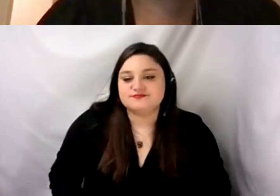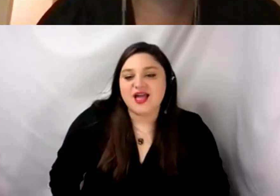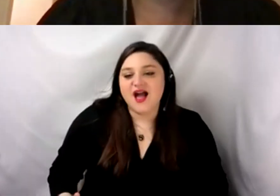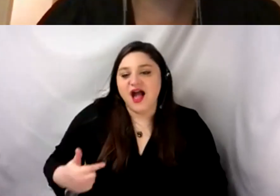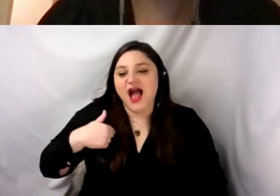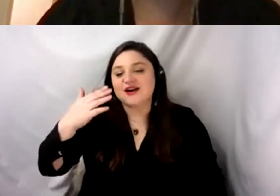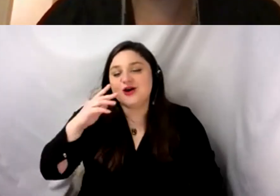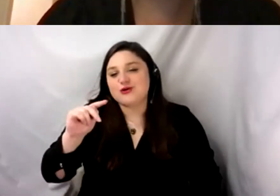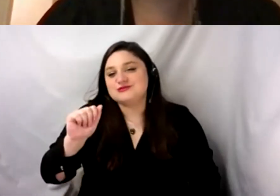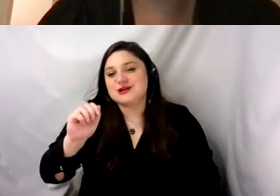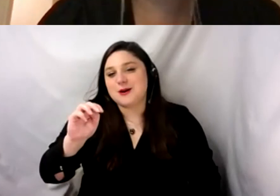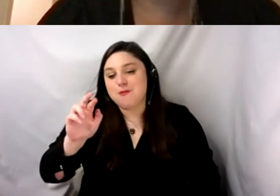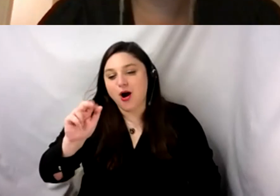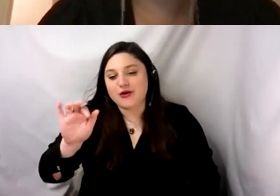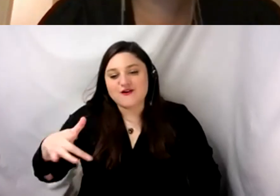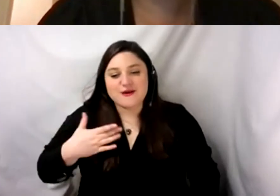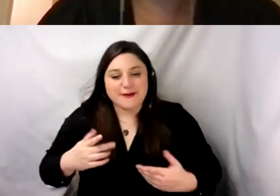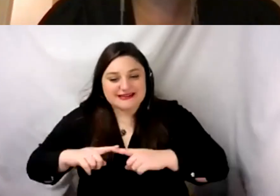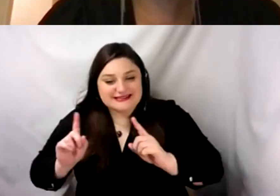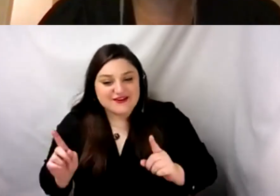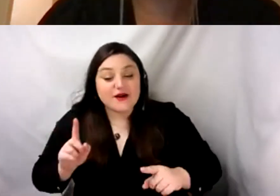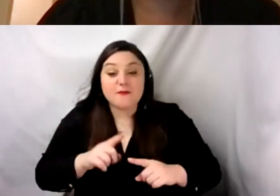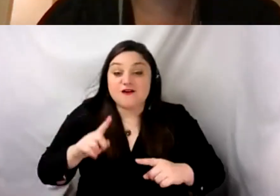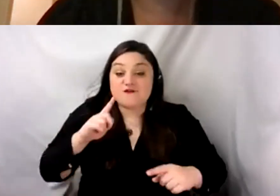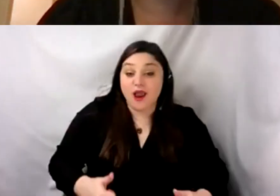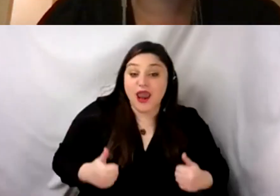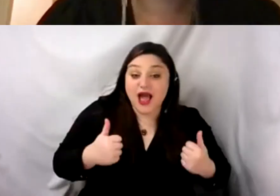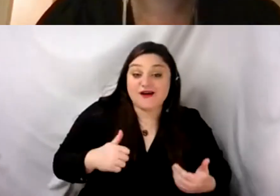music and nightlife sectors people